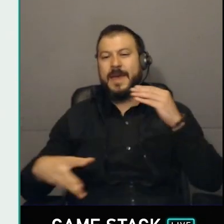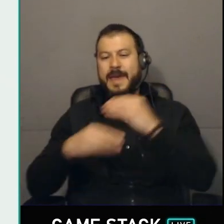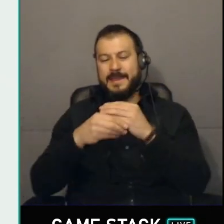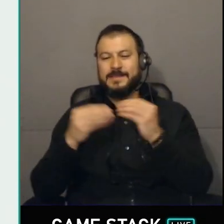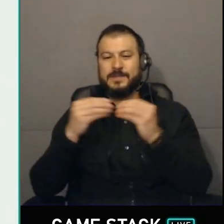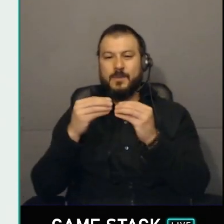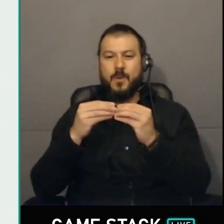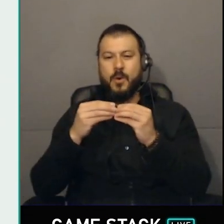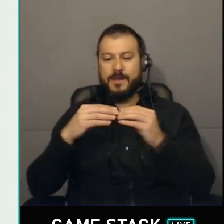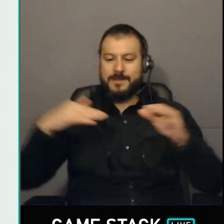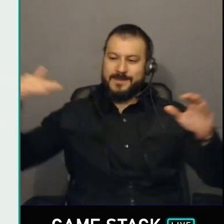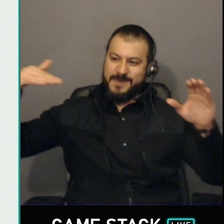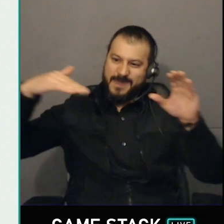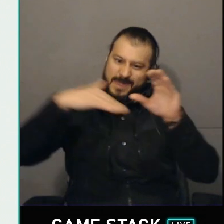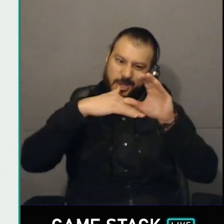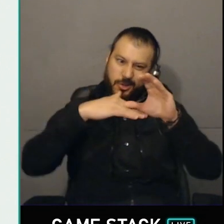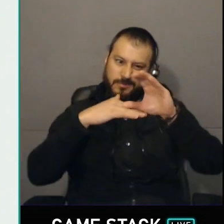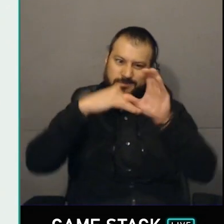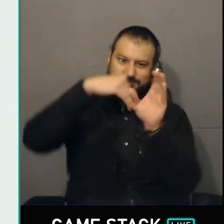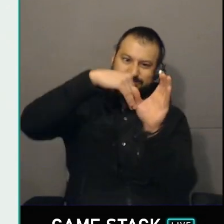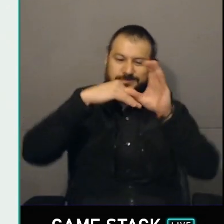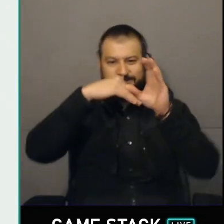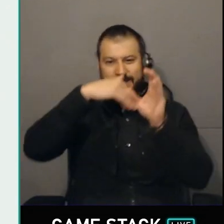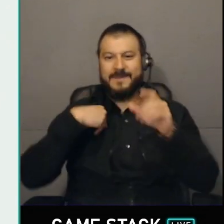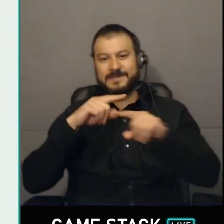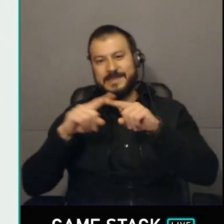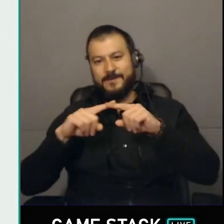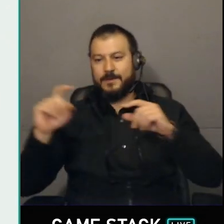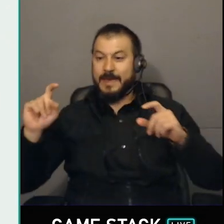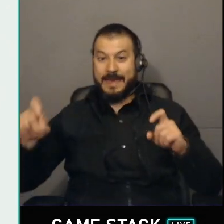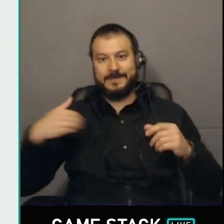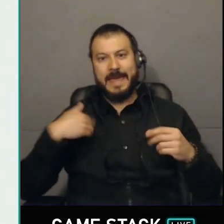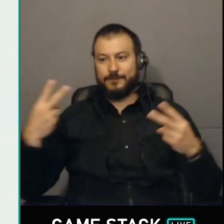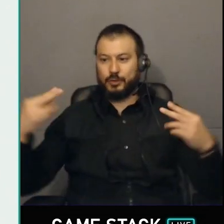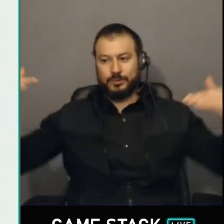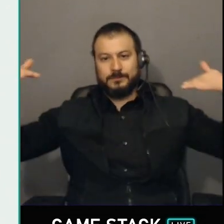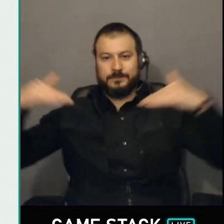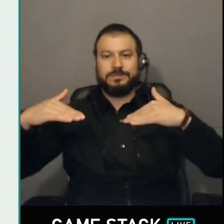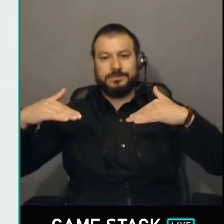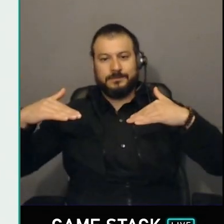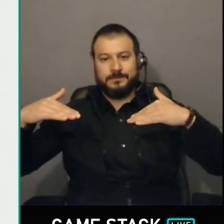a number of levers on either side in order to lift the body by the same height.